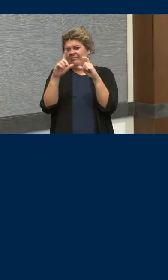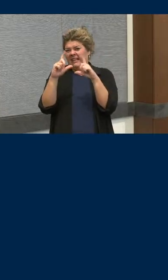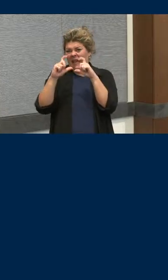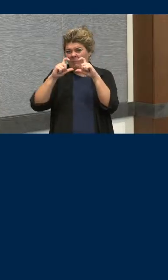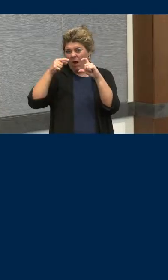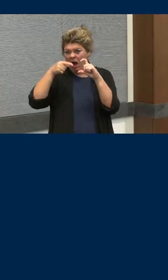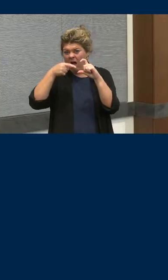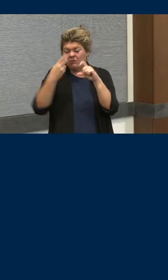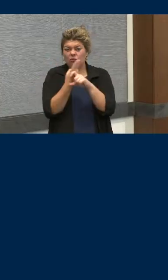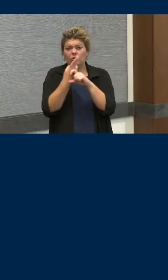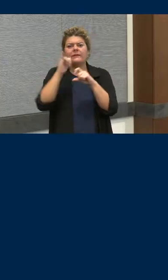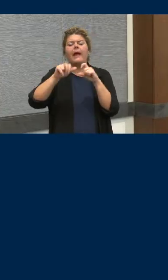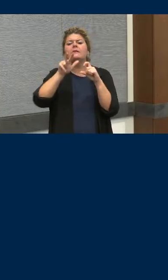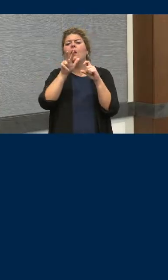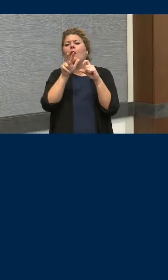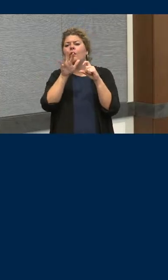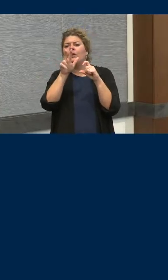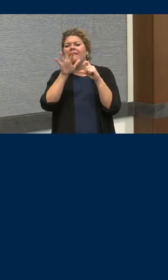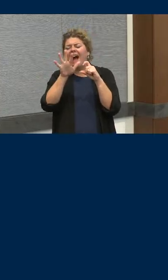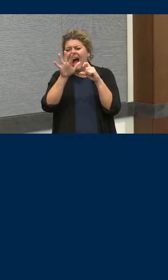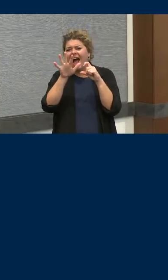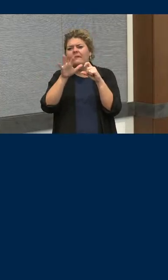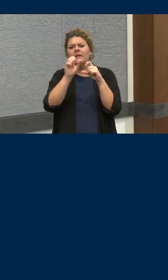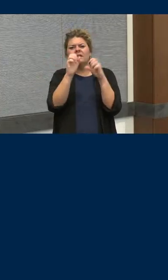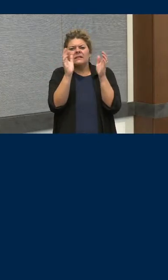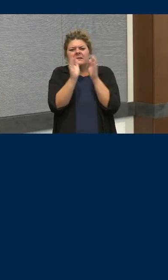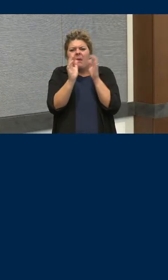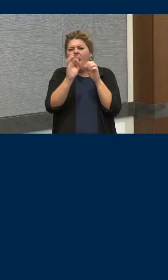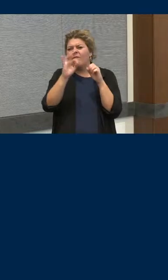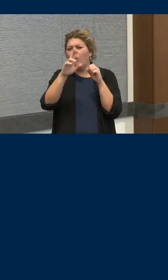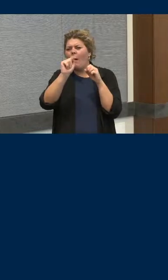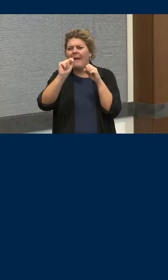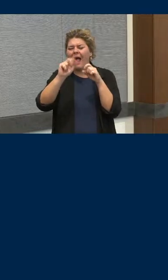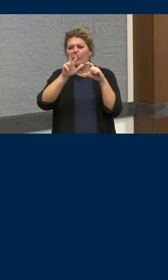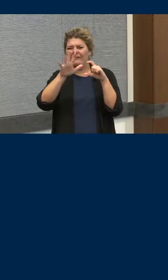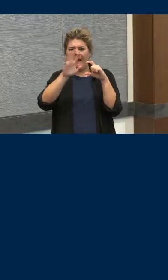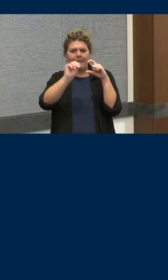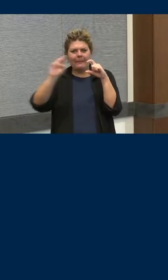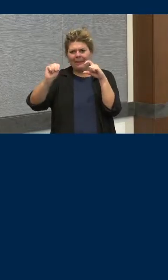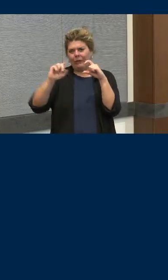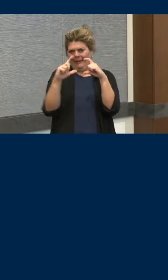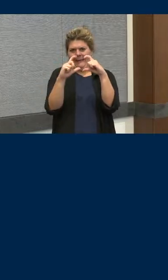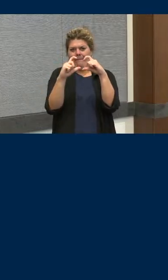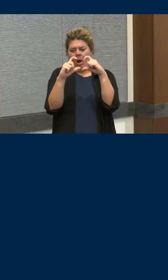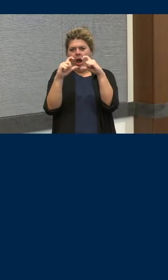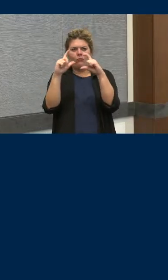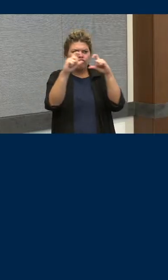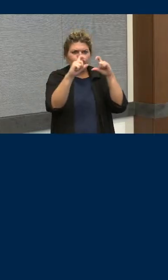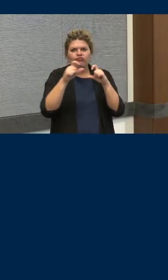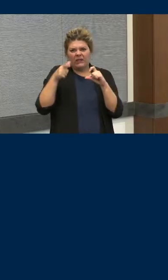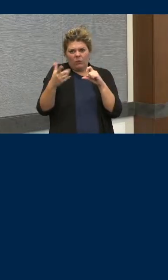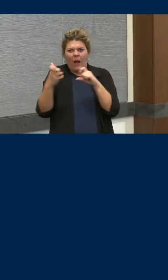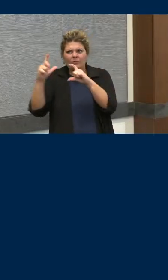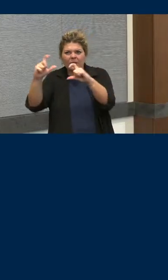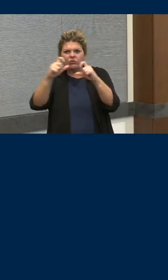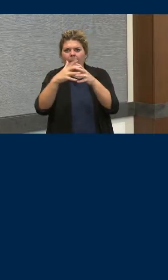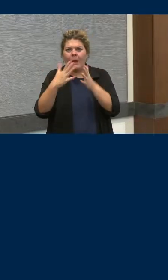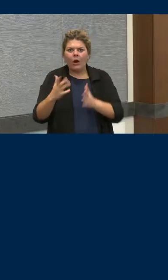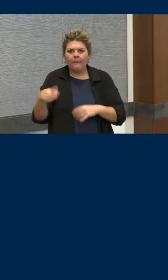small format 35-millimeter handheld camera. Frank was an outsider to